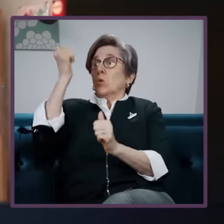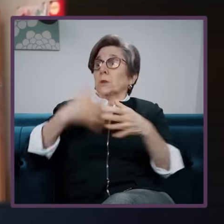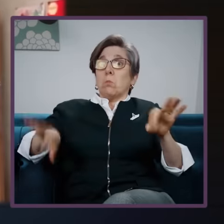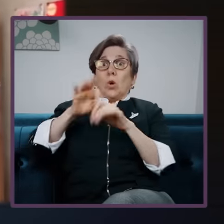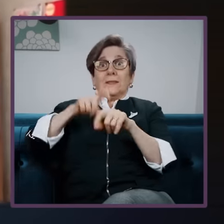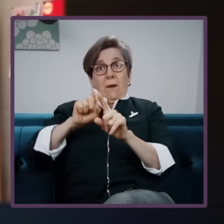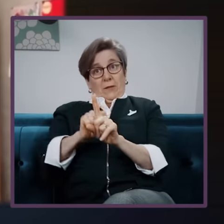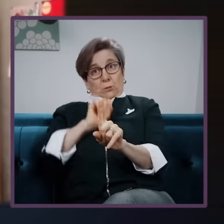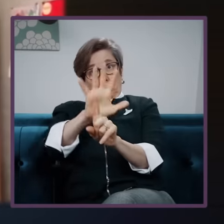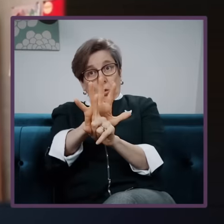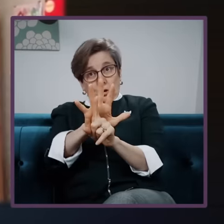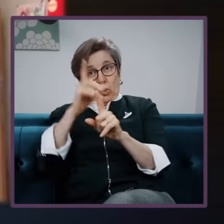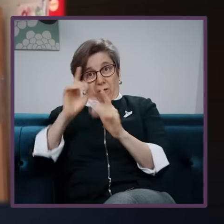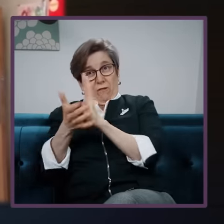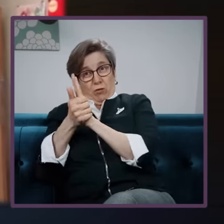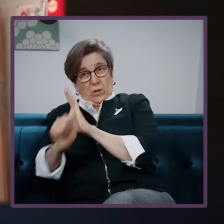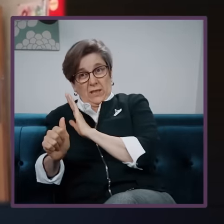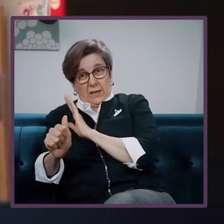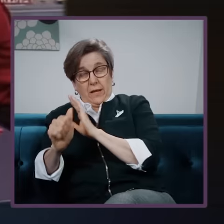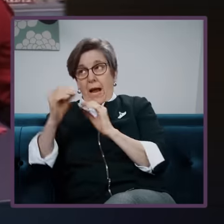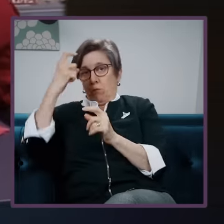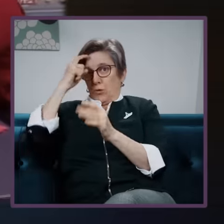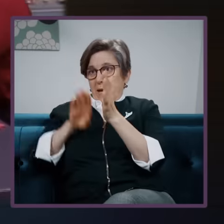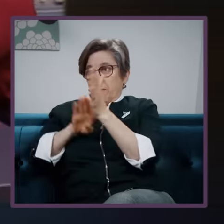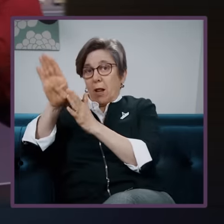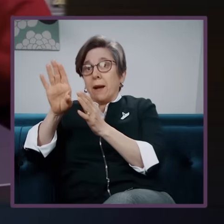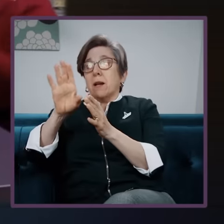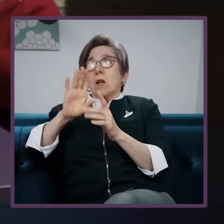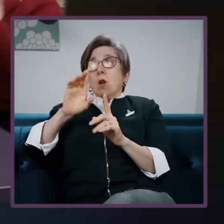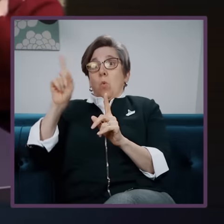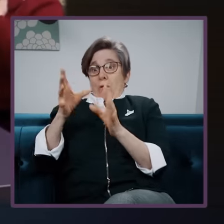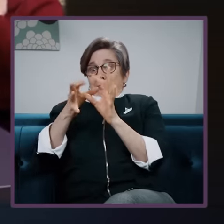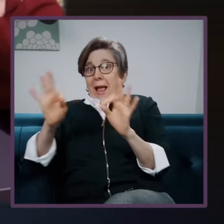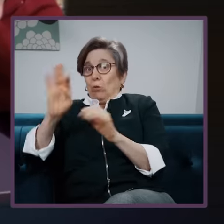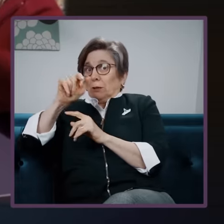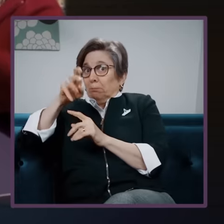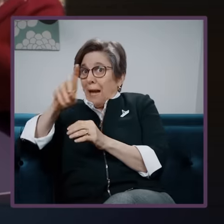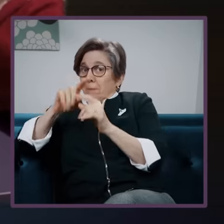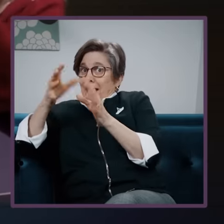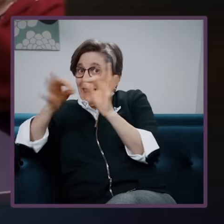The most important time to expose someone to language, for them to develop fluency, and for their brain to be developed,